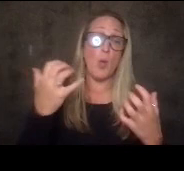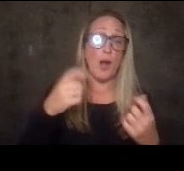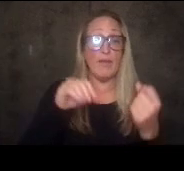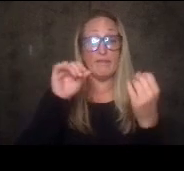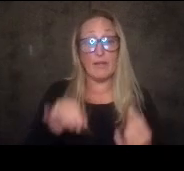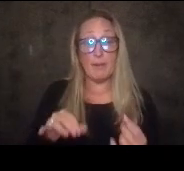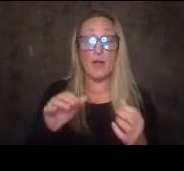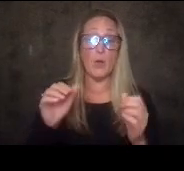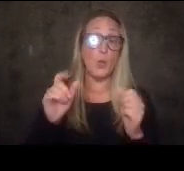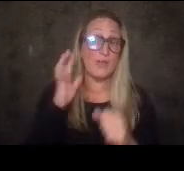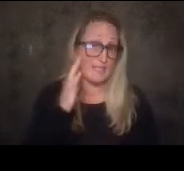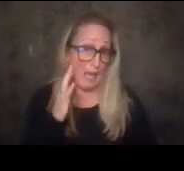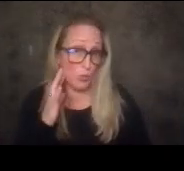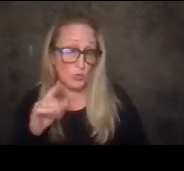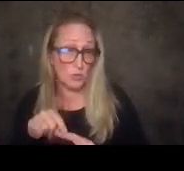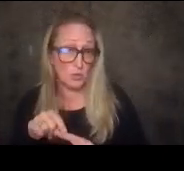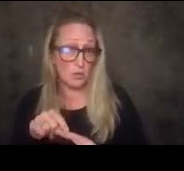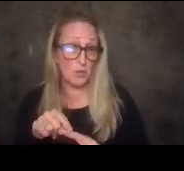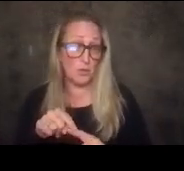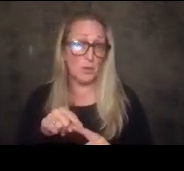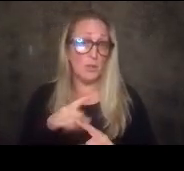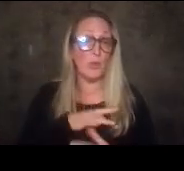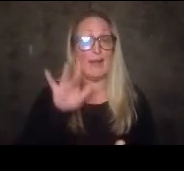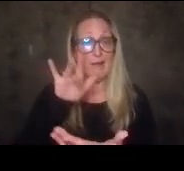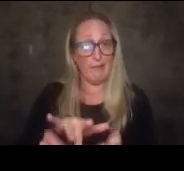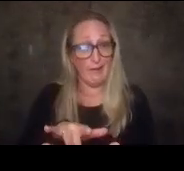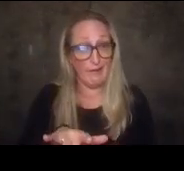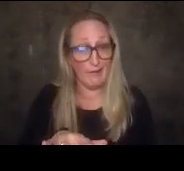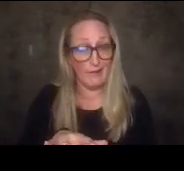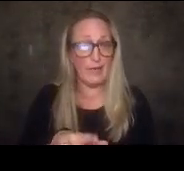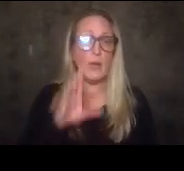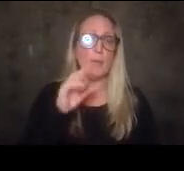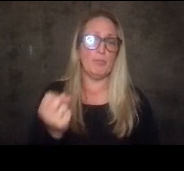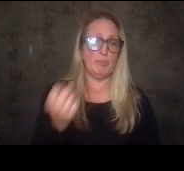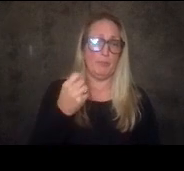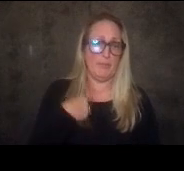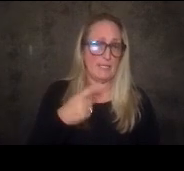with sound. So basically when I click on things I would get a feedback sound. I could turn that on here.